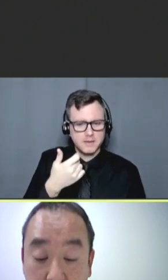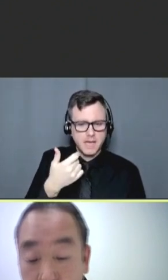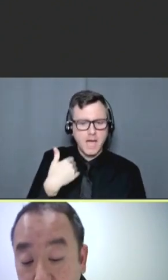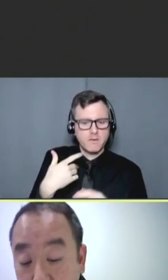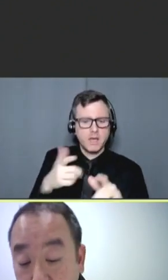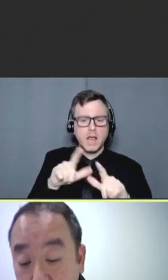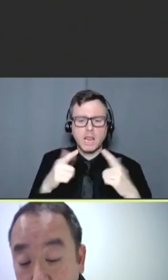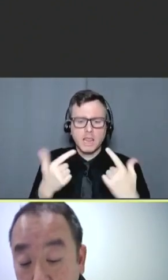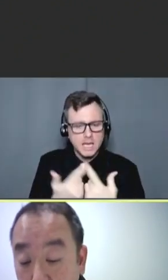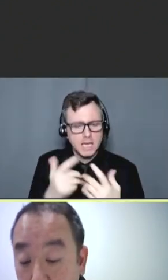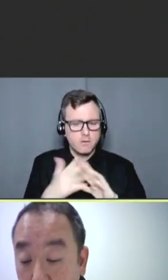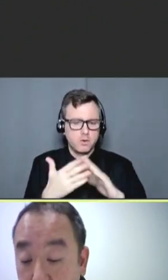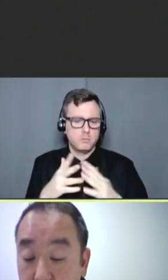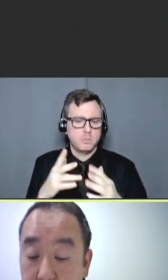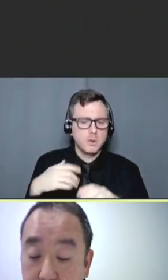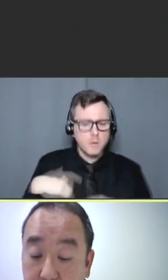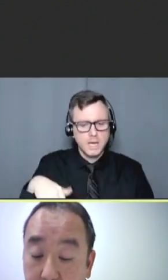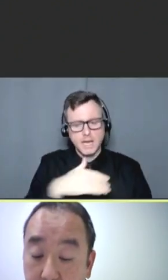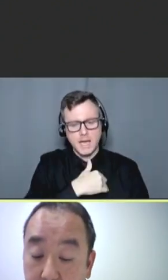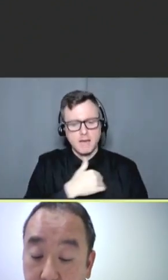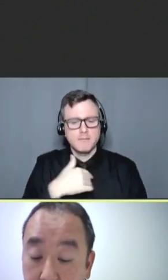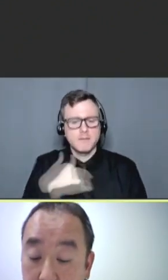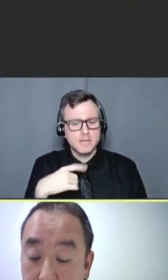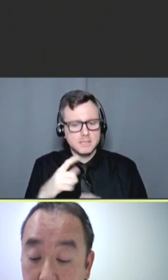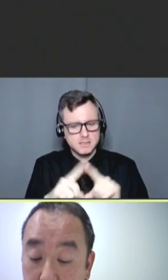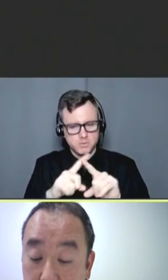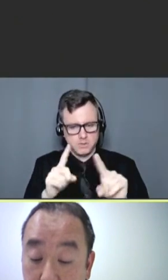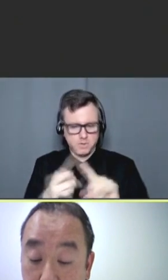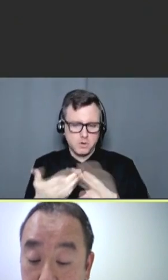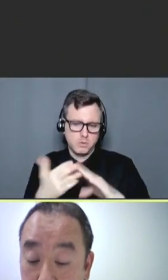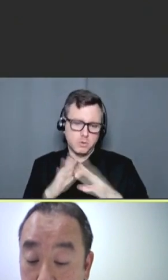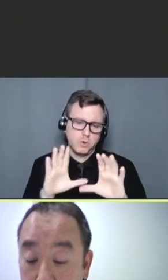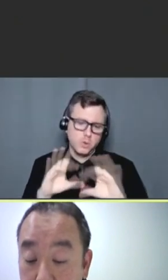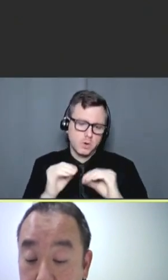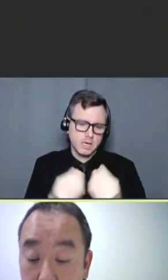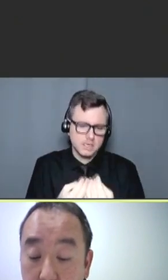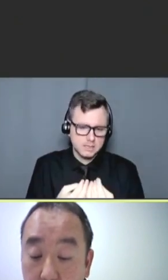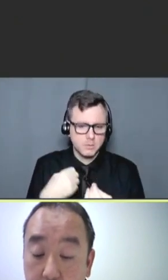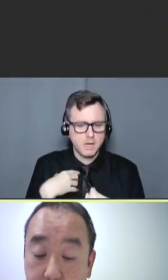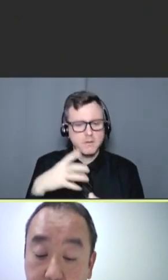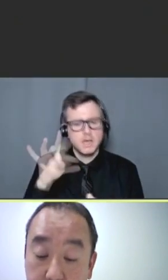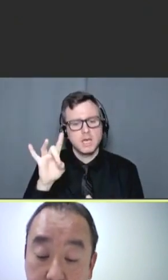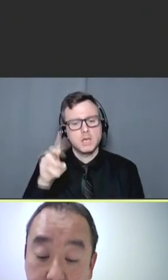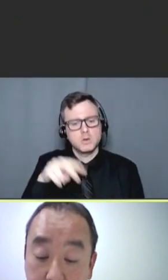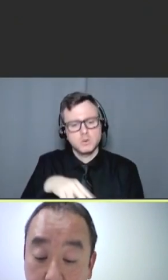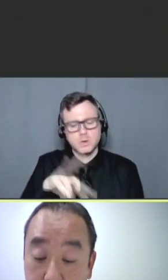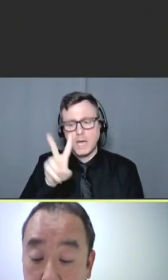82,000 annual visits. We employ over 200 caregivers, including 62 physicians and